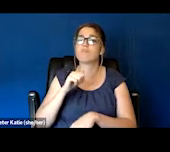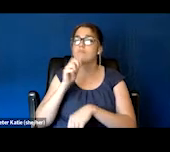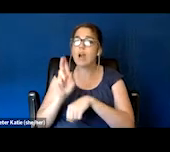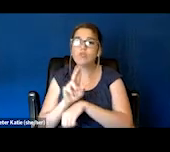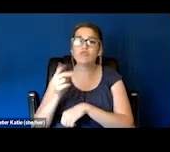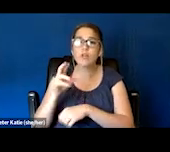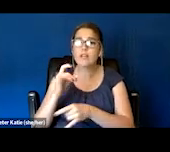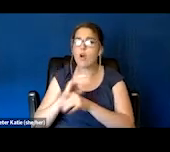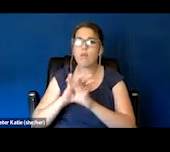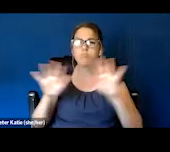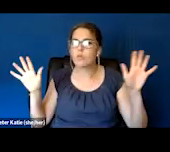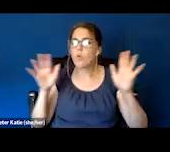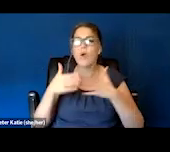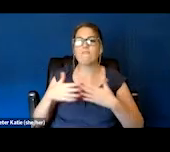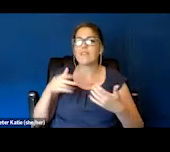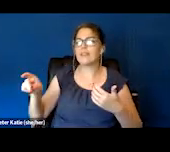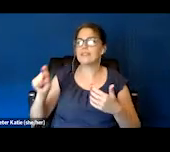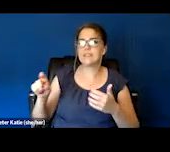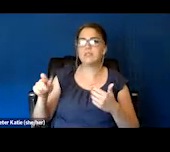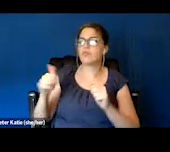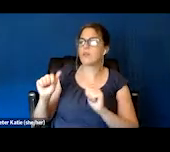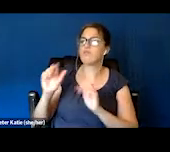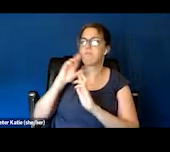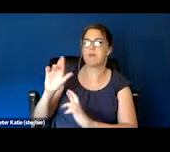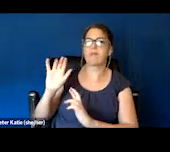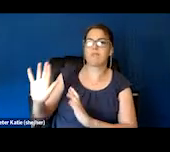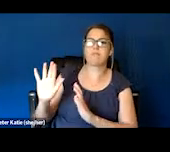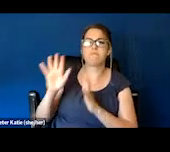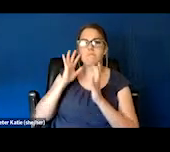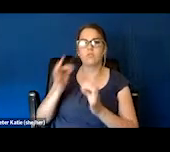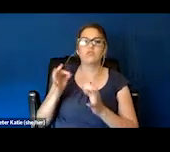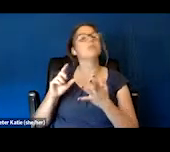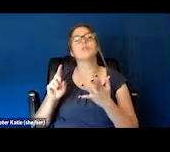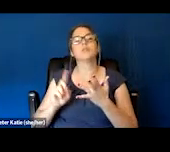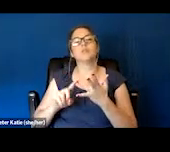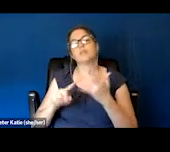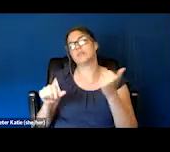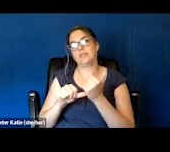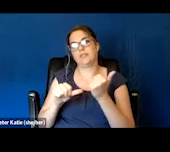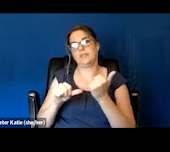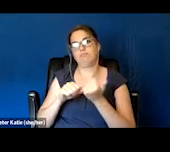You then assist and support the person to change their behaviors and engage in that treatment,